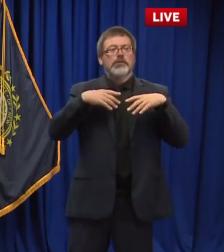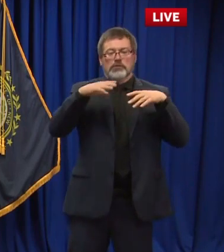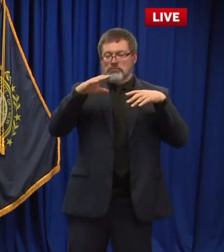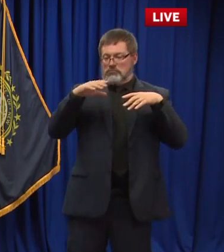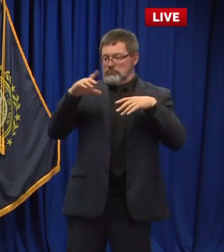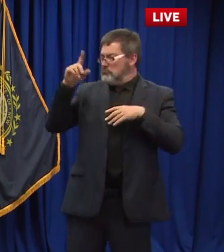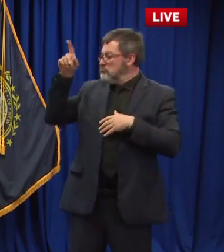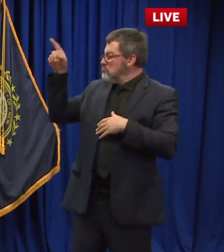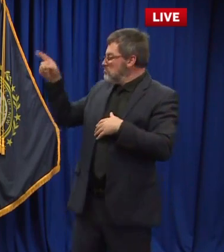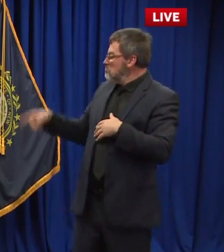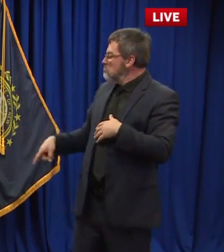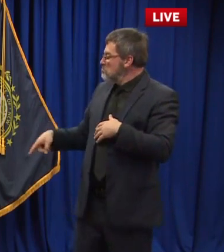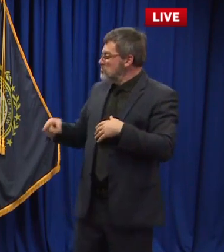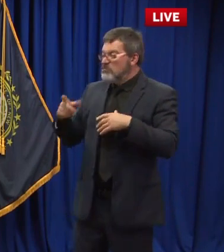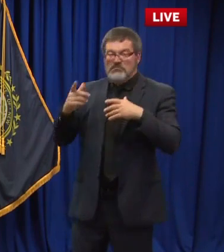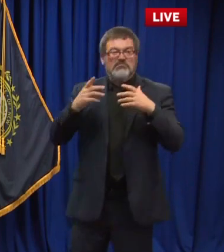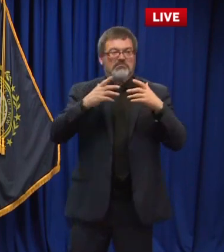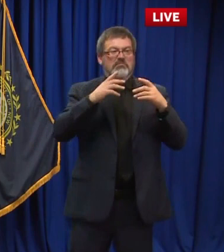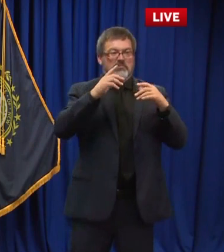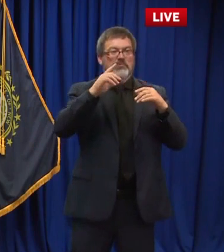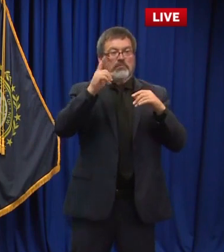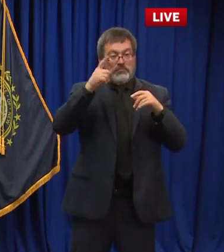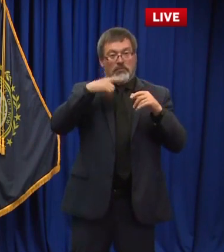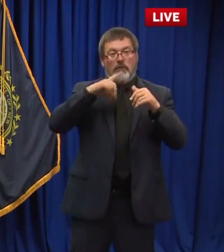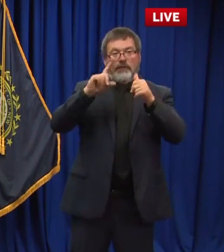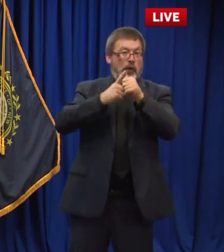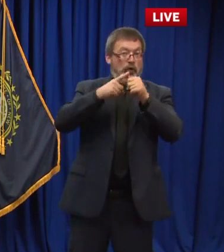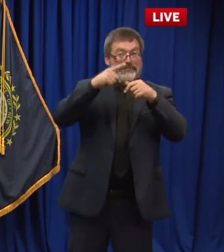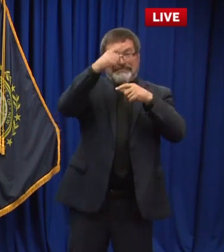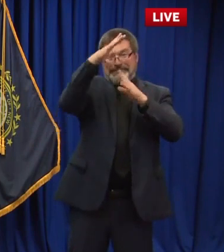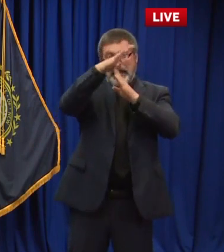THE FIRST YOU WILL SEE IS HOSPITALS.